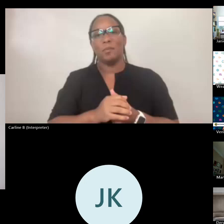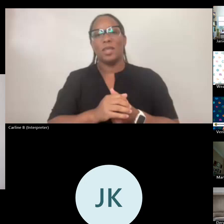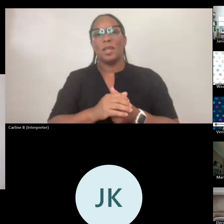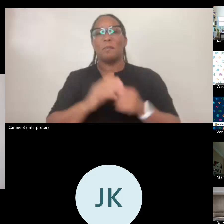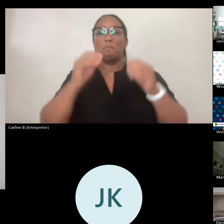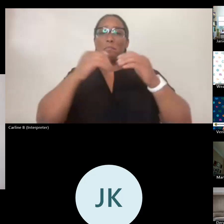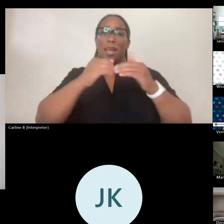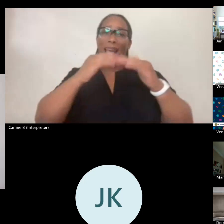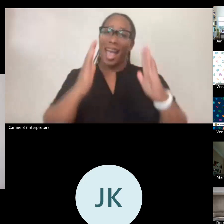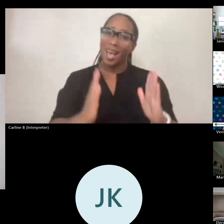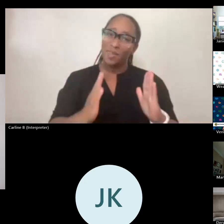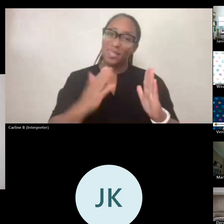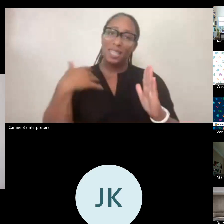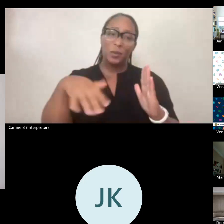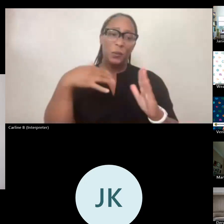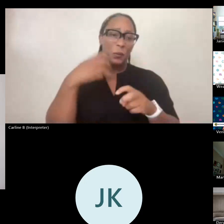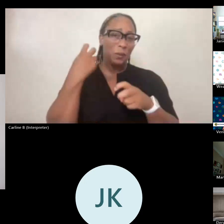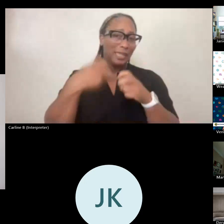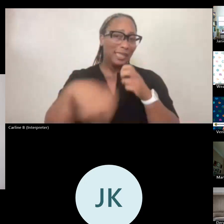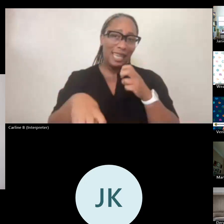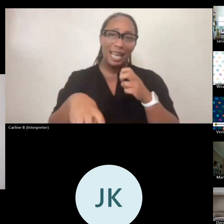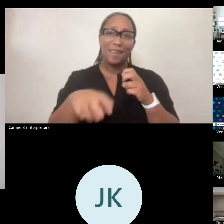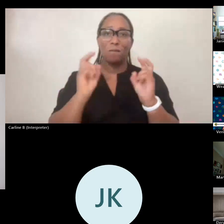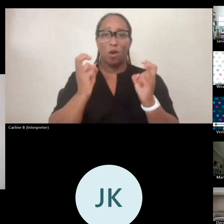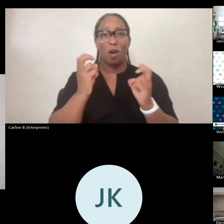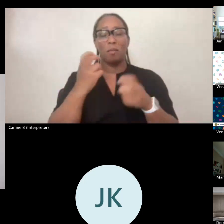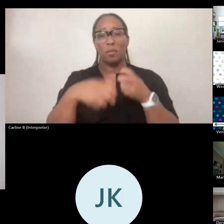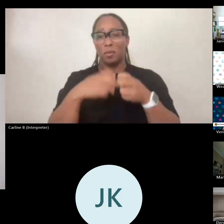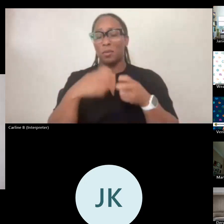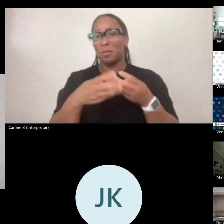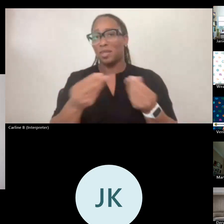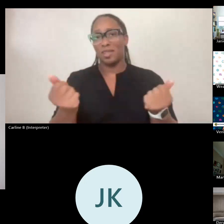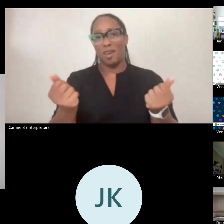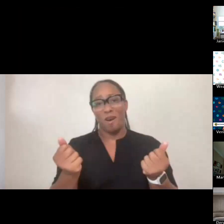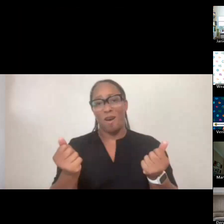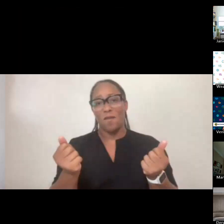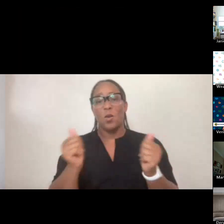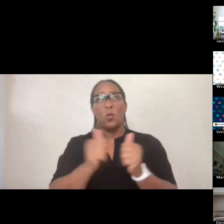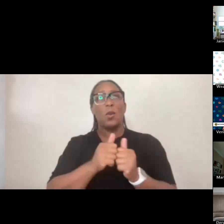But housing is a really tough issue to solve, even with the best of partnerships,